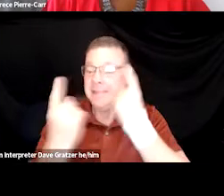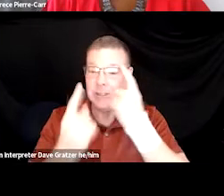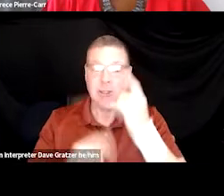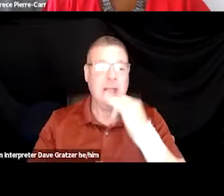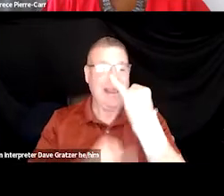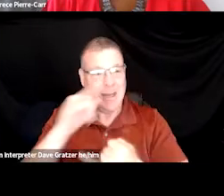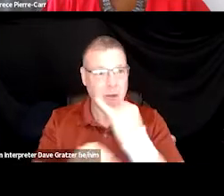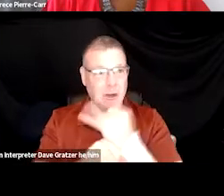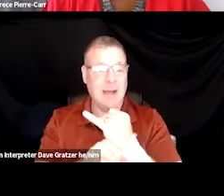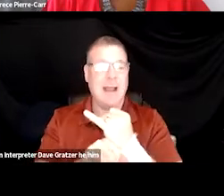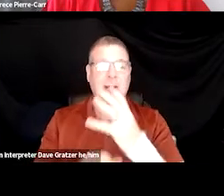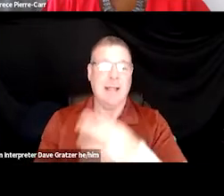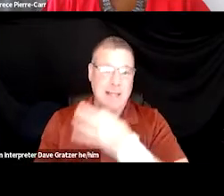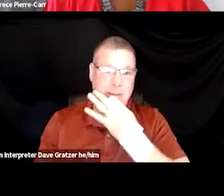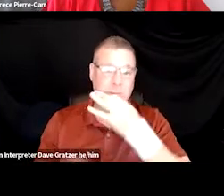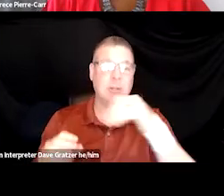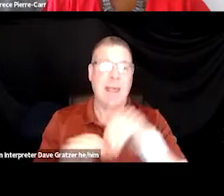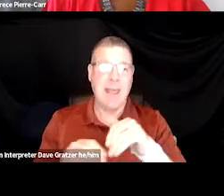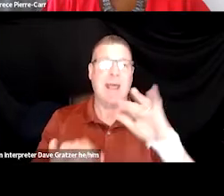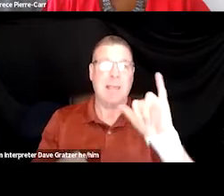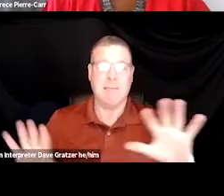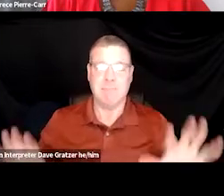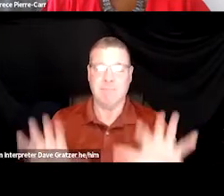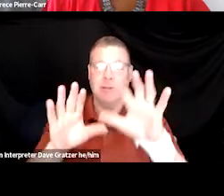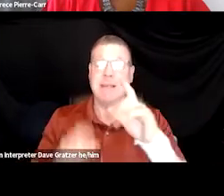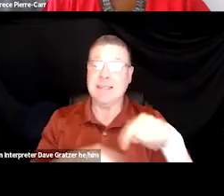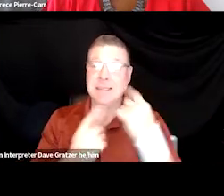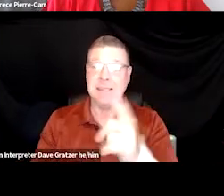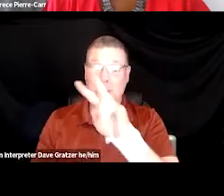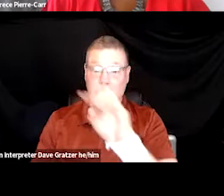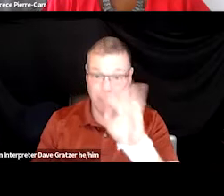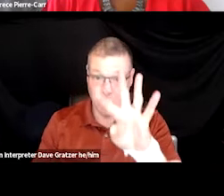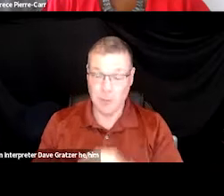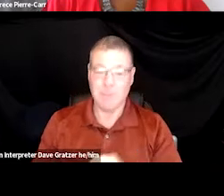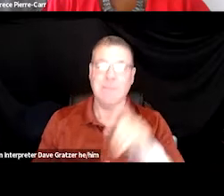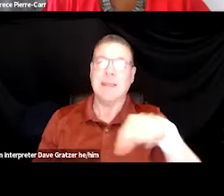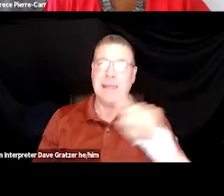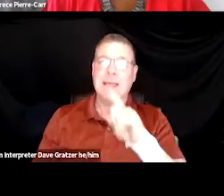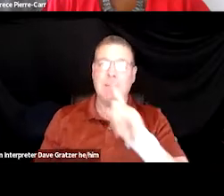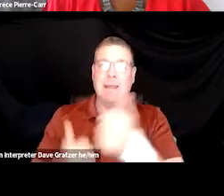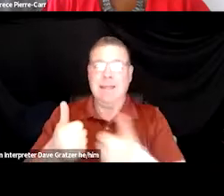in crisis contact center practices. Since 2004, he has been the executive director